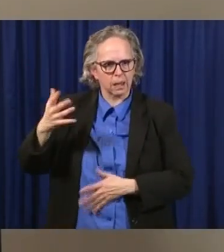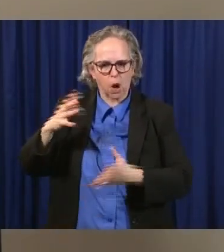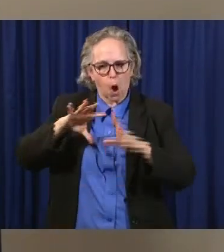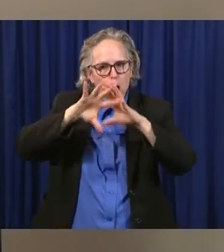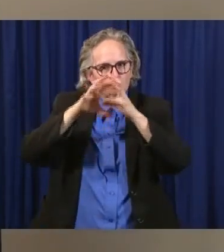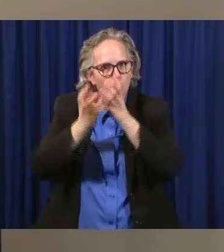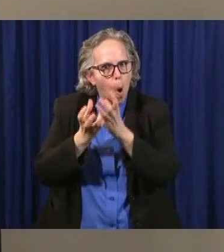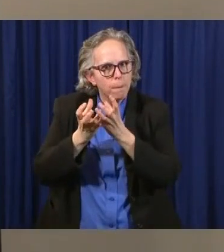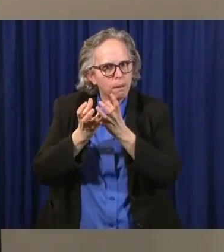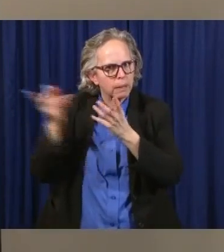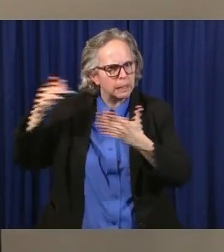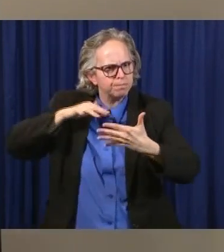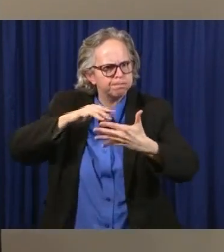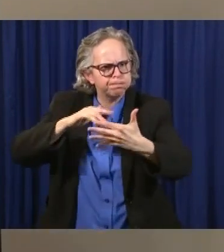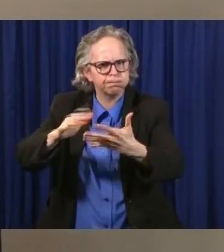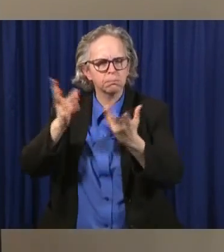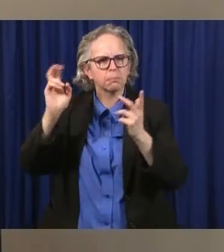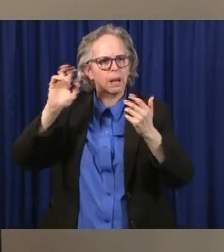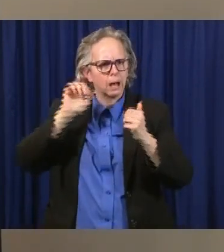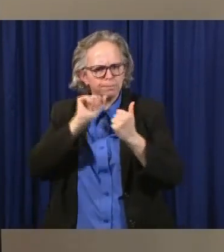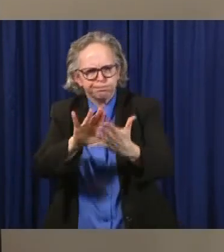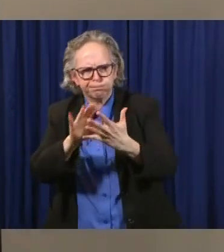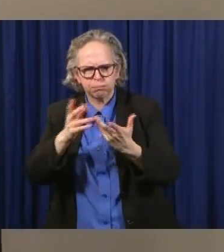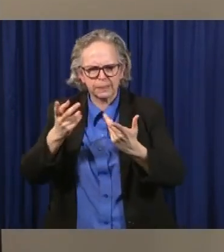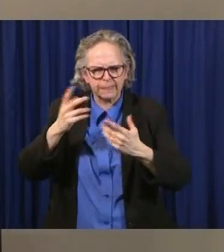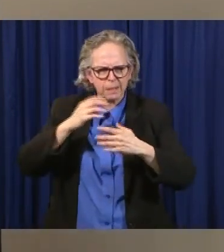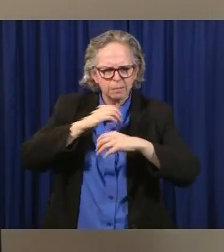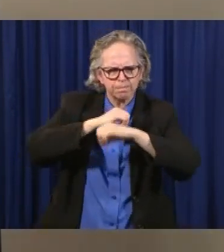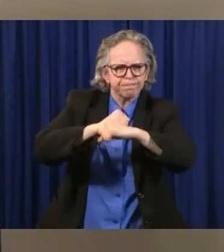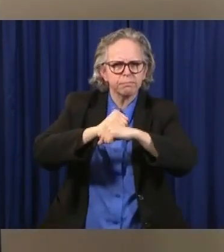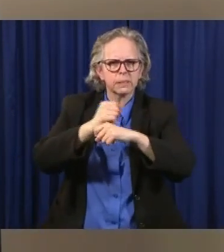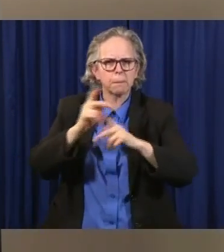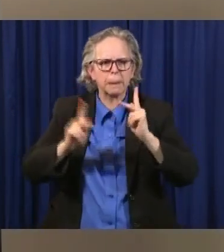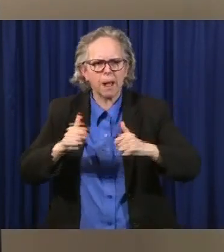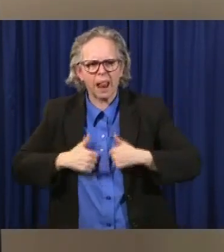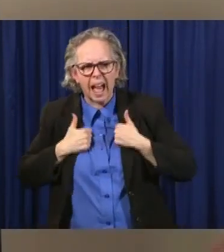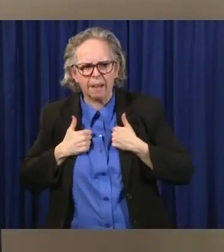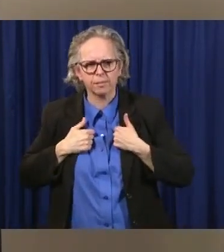AS DIVERSE AS THE HUMAN GENOM PROJECT WHICH SEEMS SO LONG AGO HE IS WORKING ON RESOLVING TO